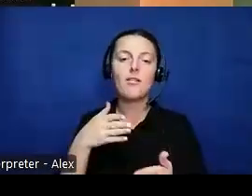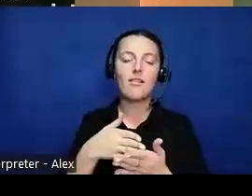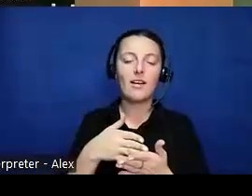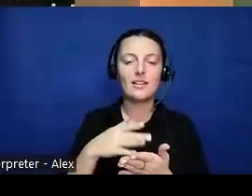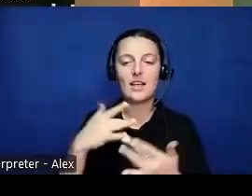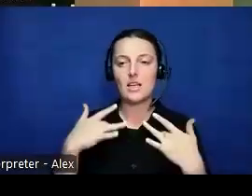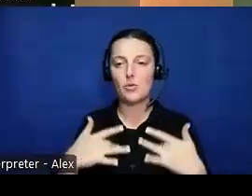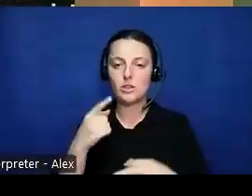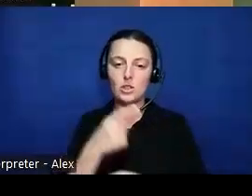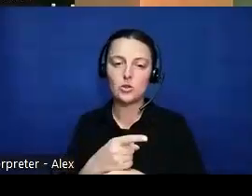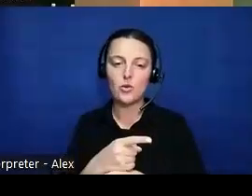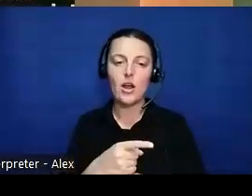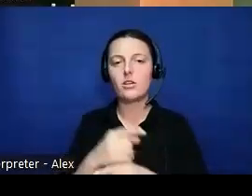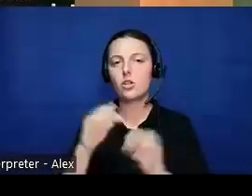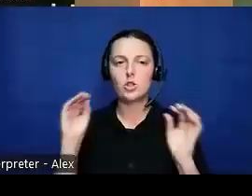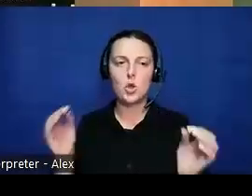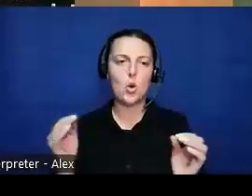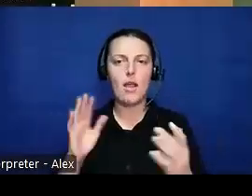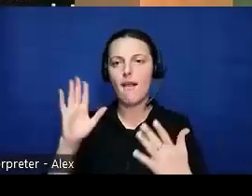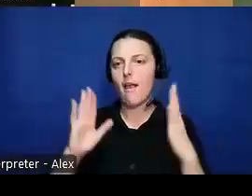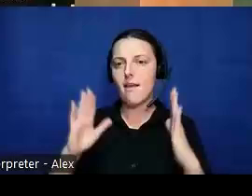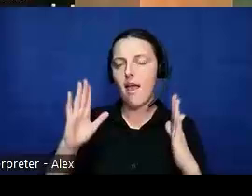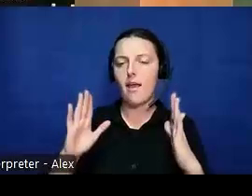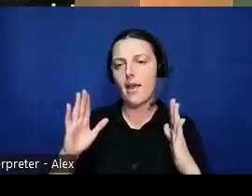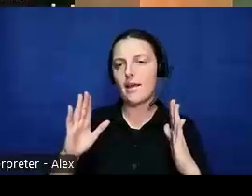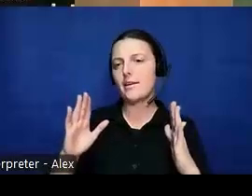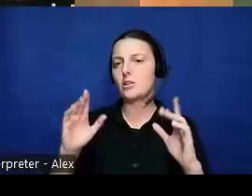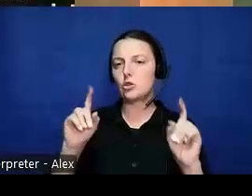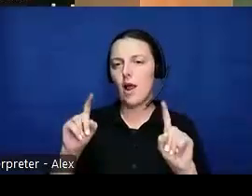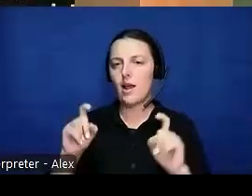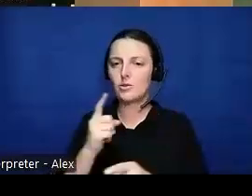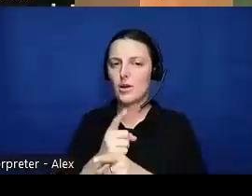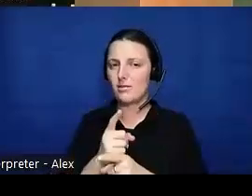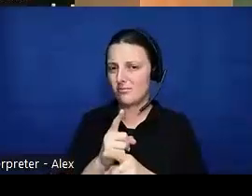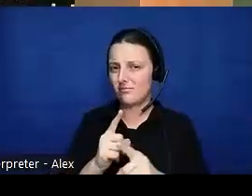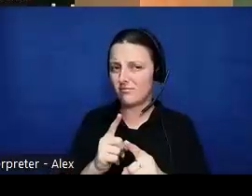most of the trials have been against placebo. Um but this was important for me because I wanted